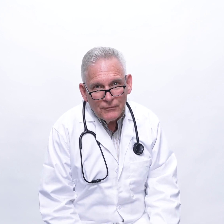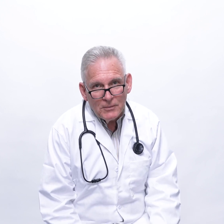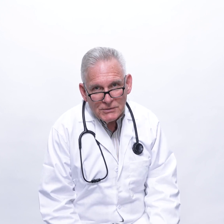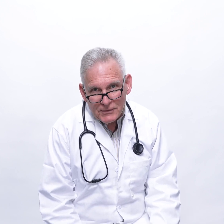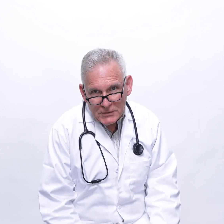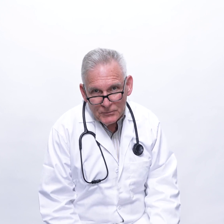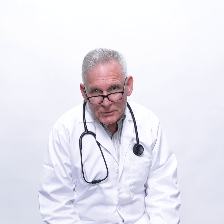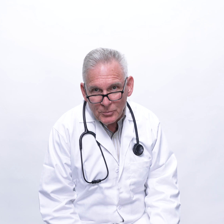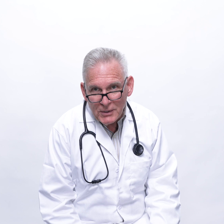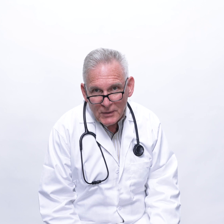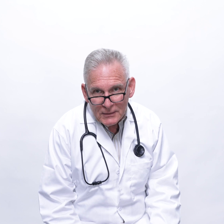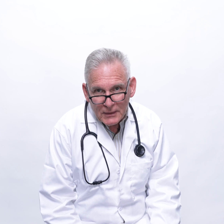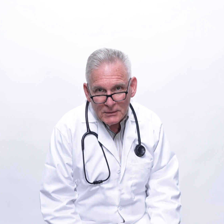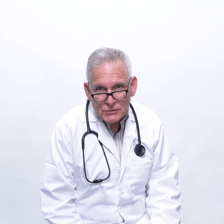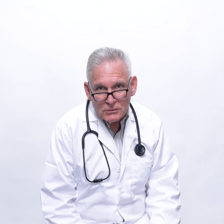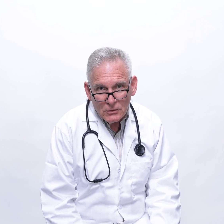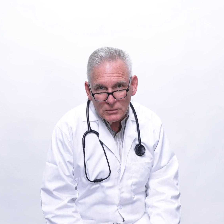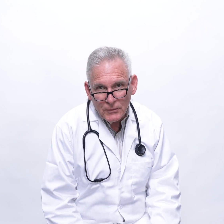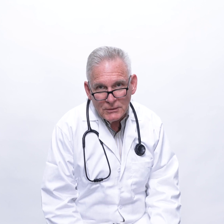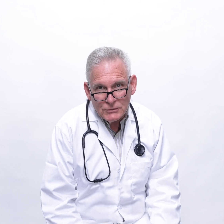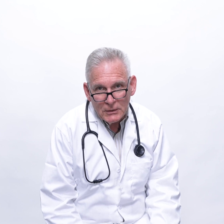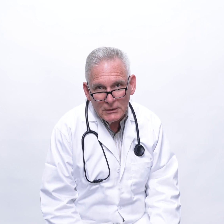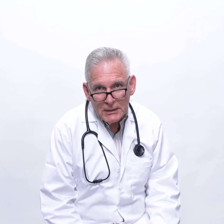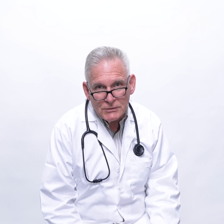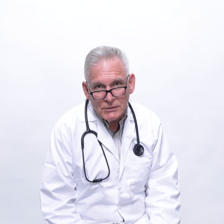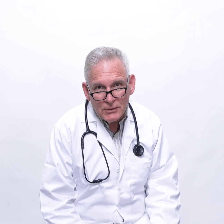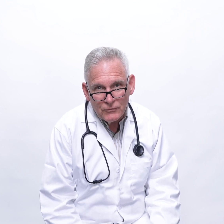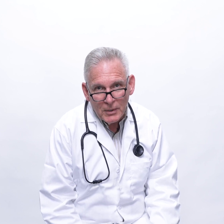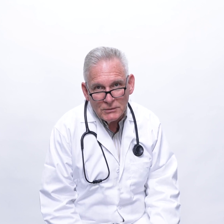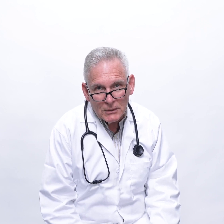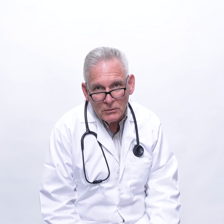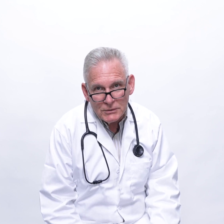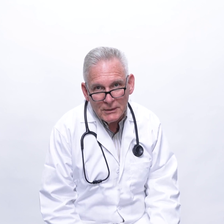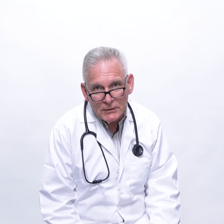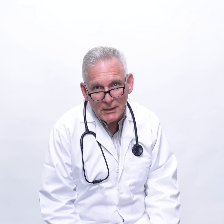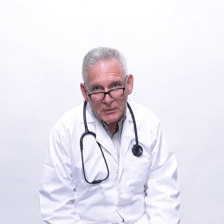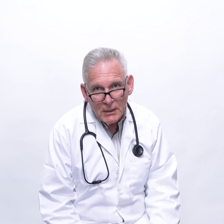I find myself tempted to abbreviate things or only write strictly necessary information in order to save time.